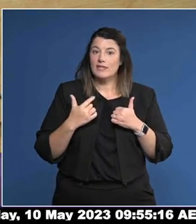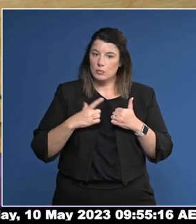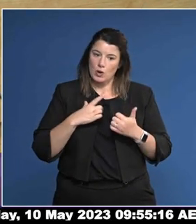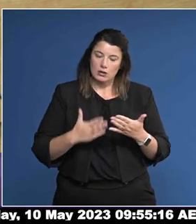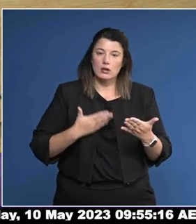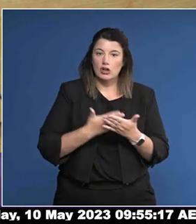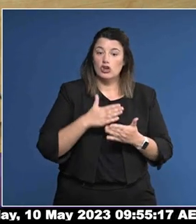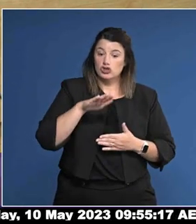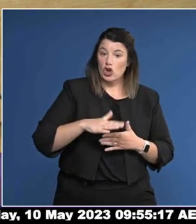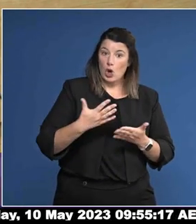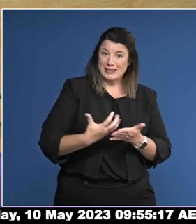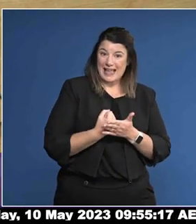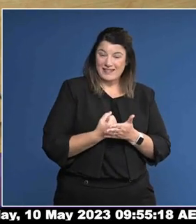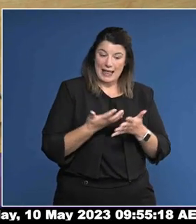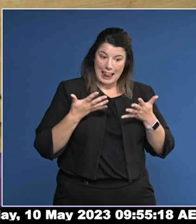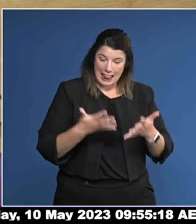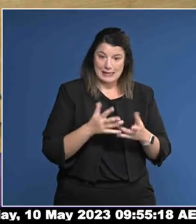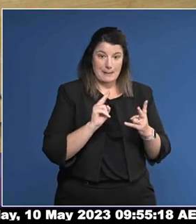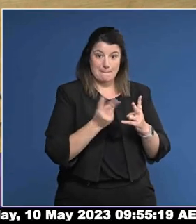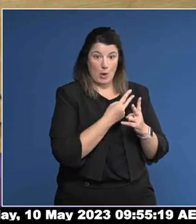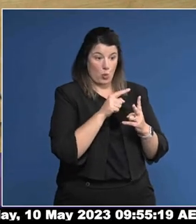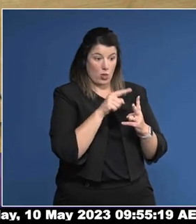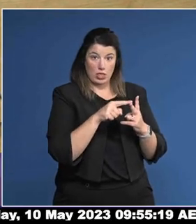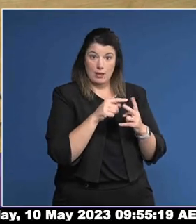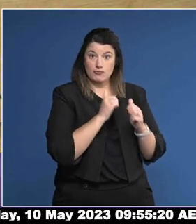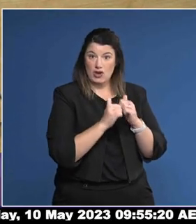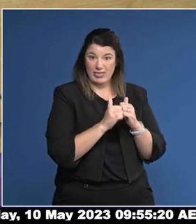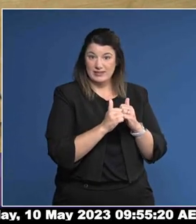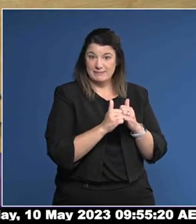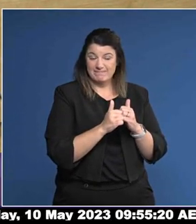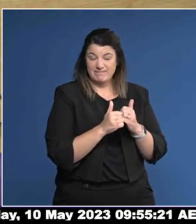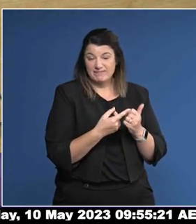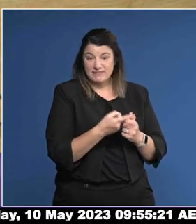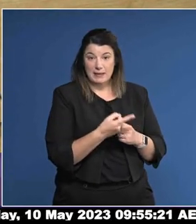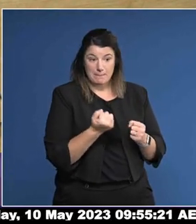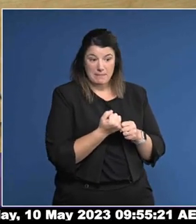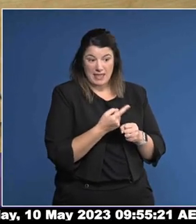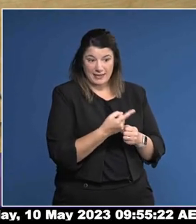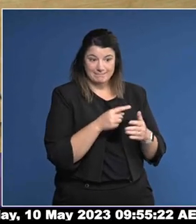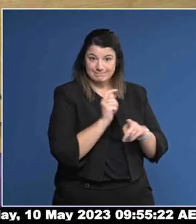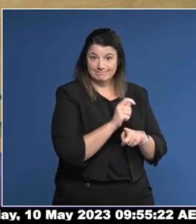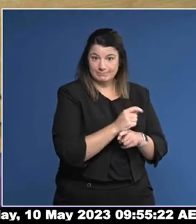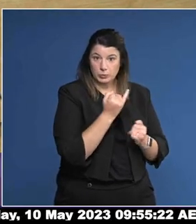Safety let both Kaleb and Jonathon down, and that is because throughout the engagement